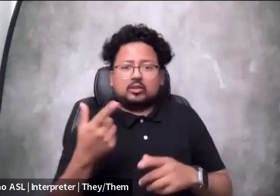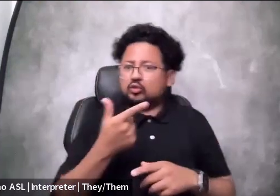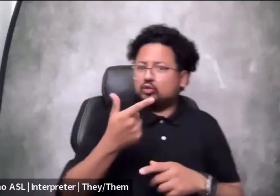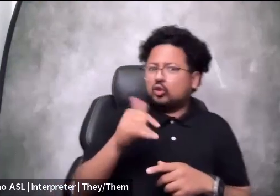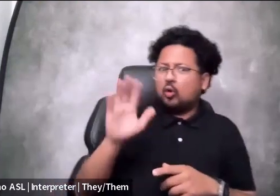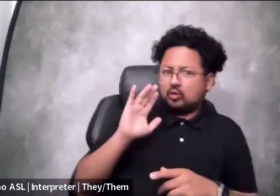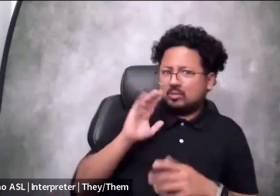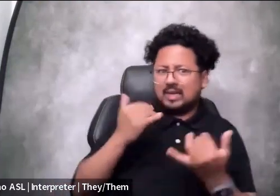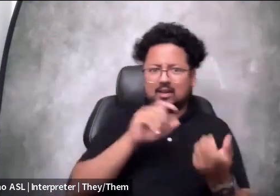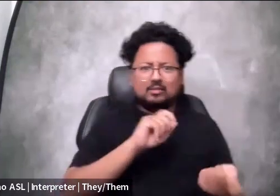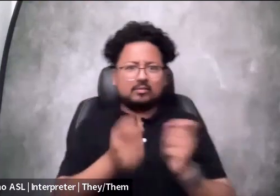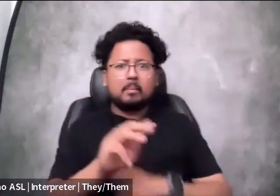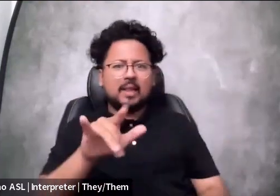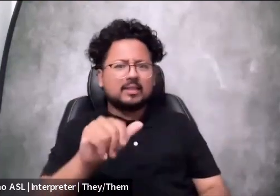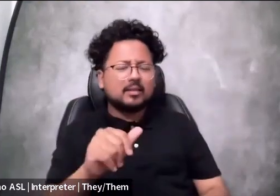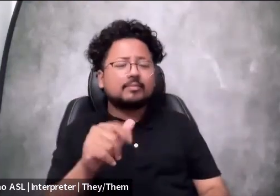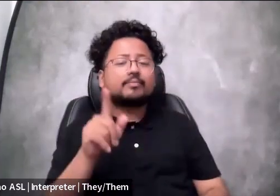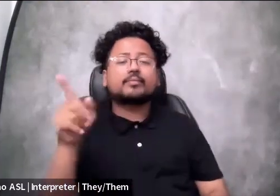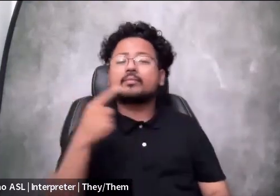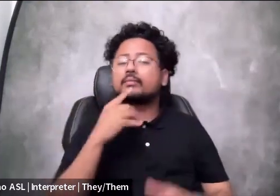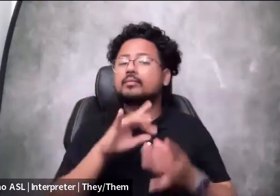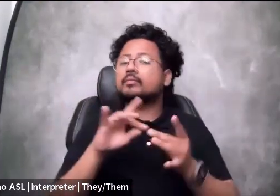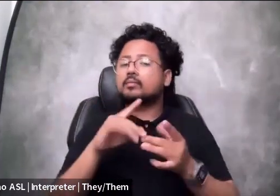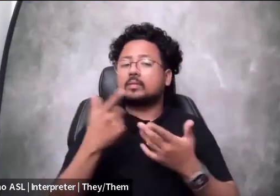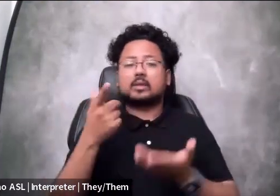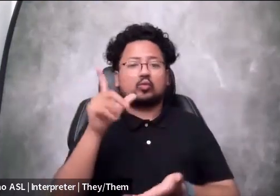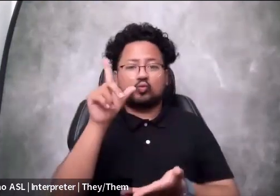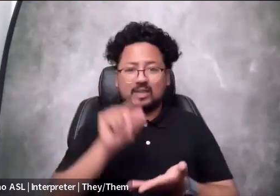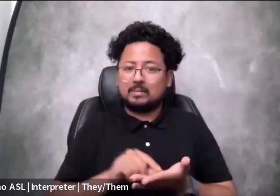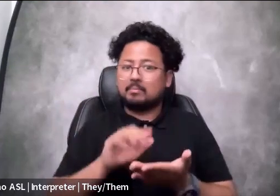they made a thing that you could print out a piece of paper that you could print